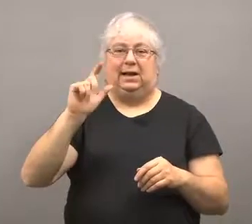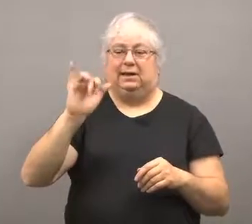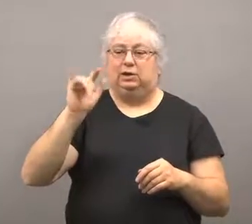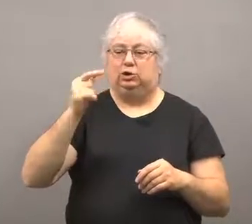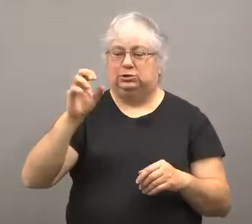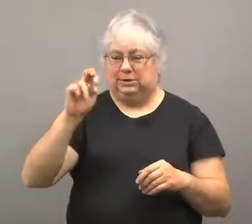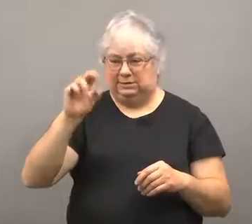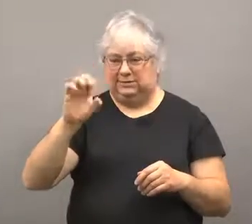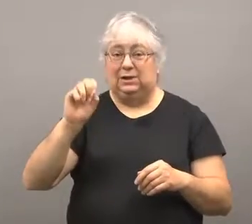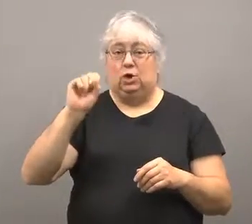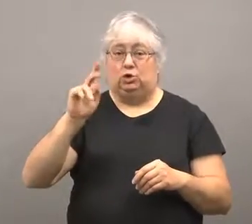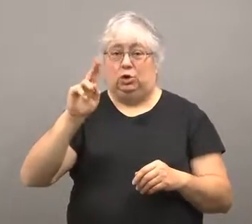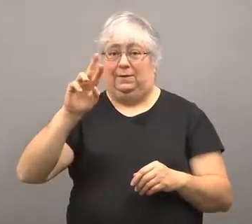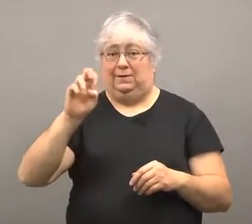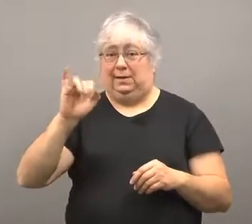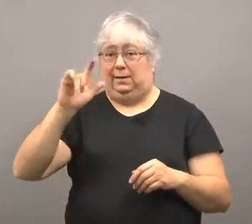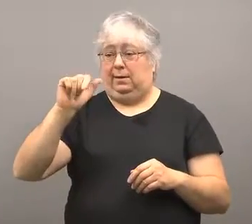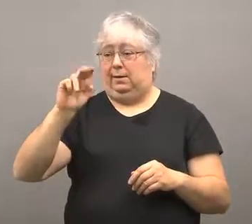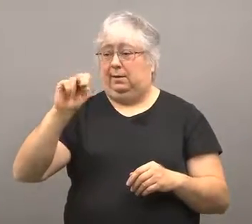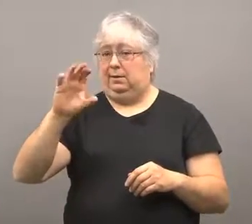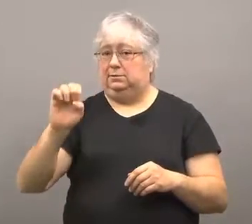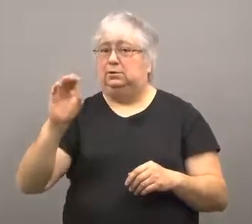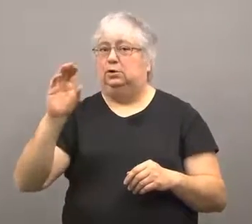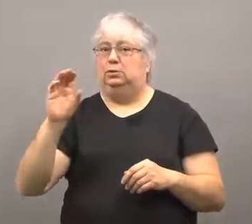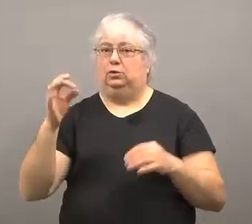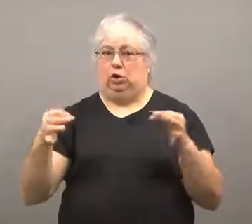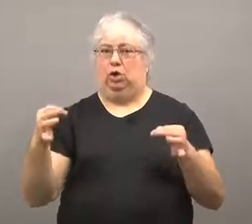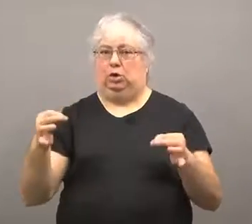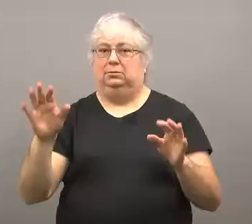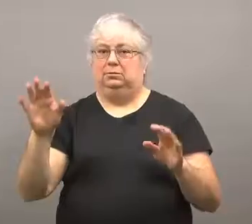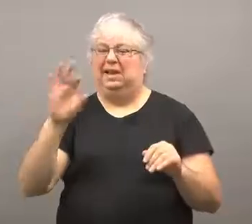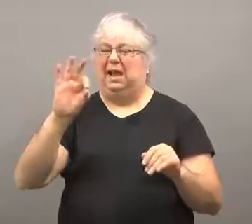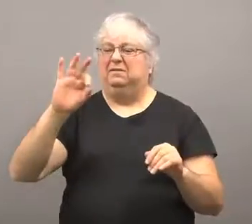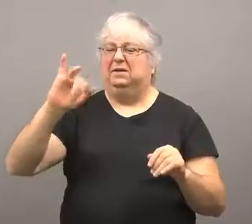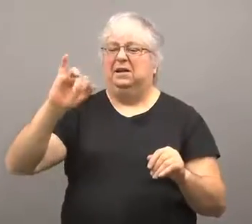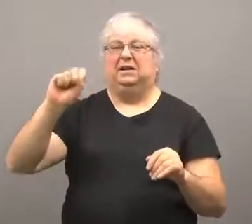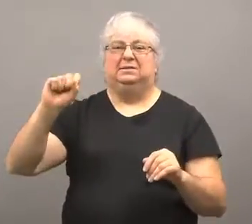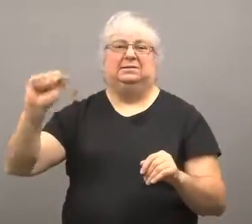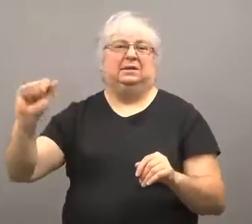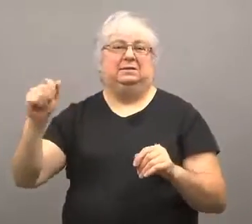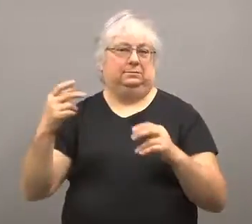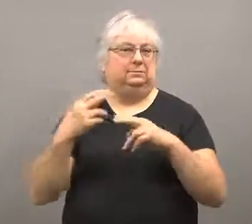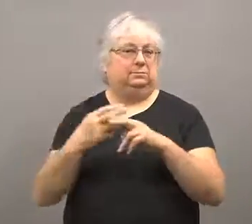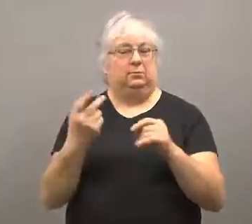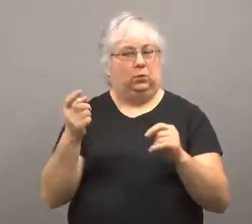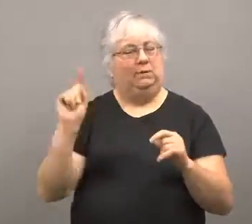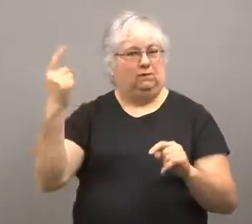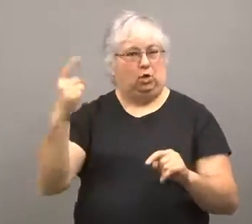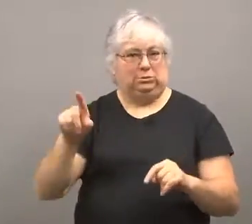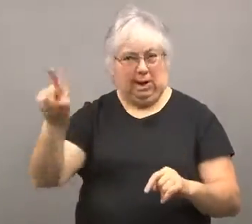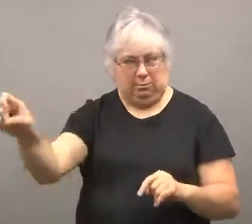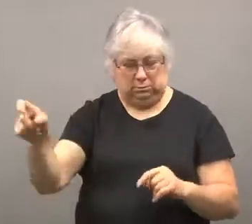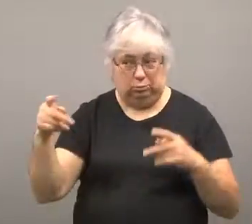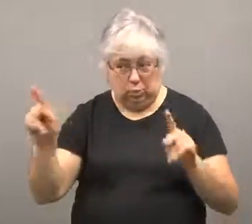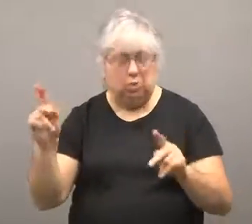Intelligence Surveillance Court, or FISA.